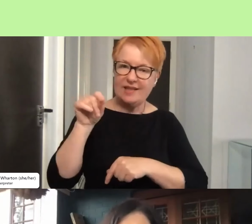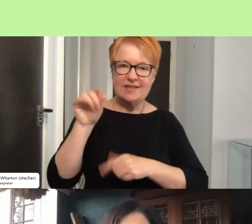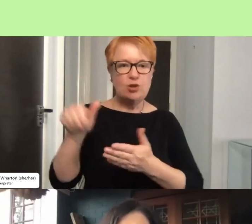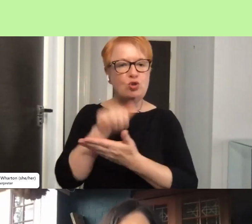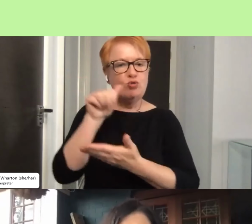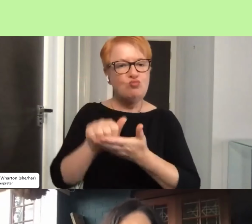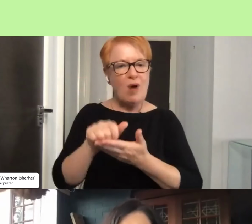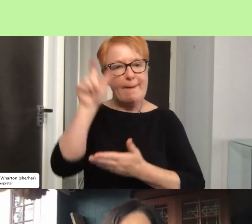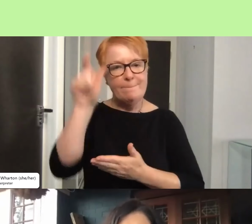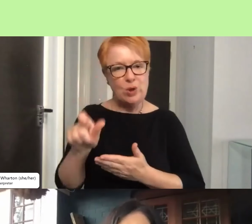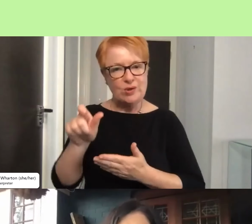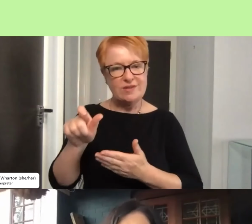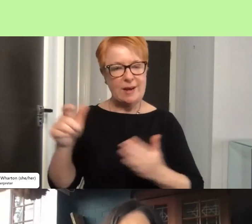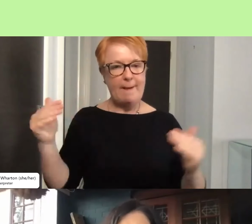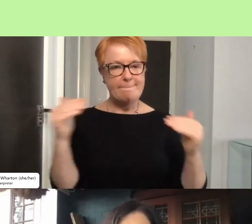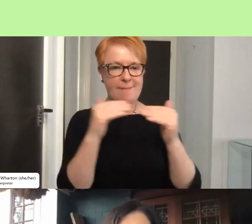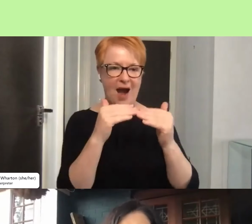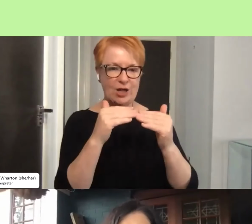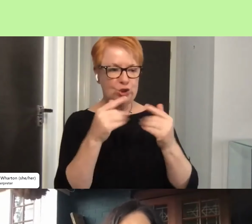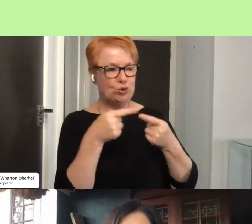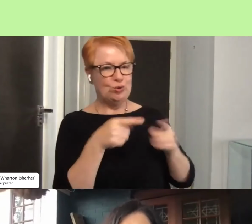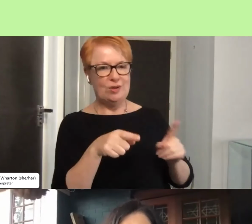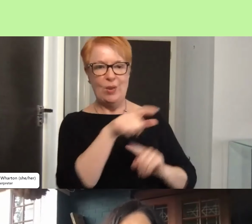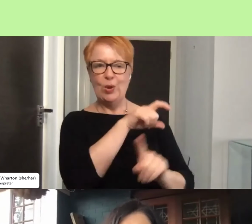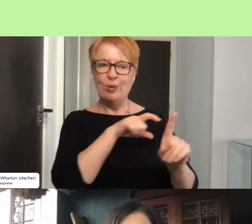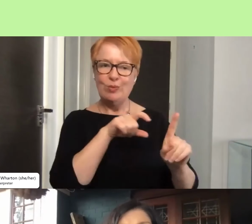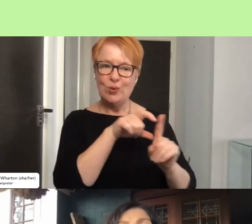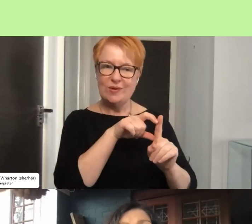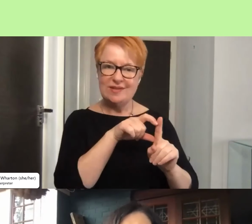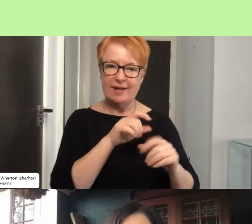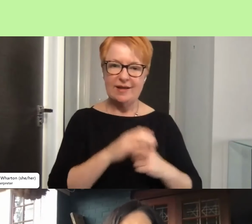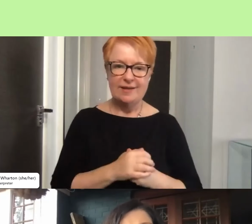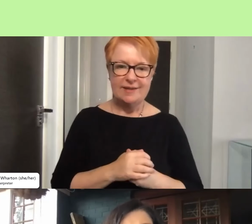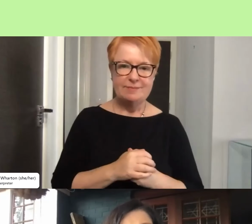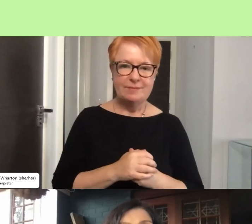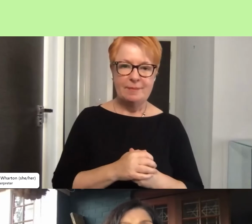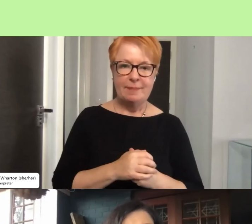And we also needed people who could maybe also be a mother or something else.